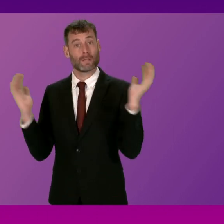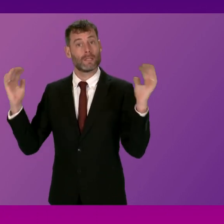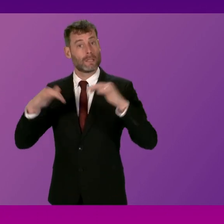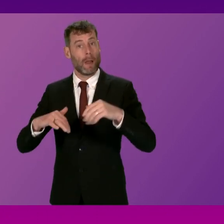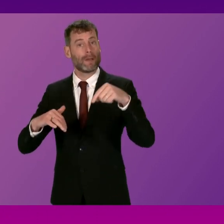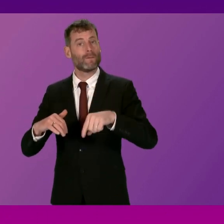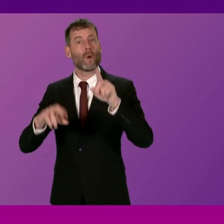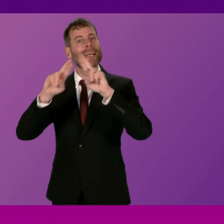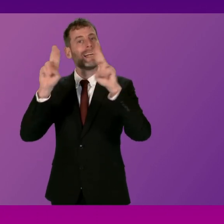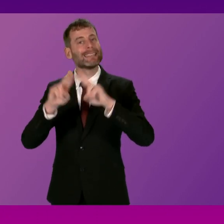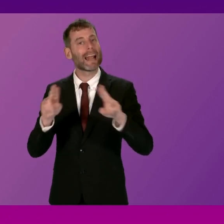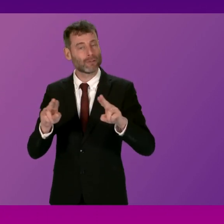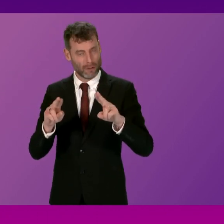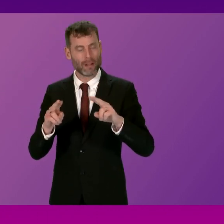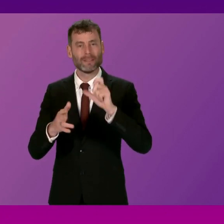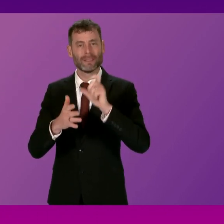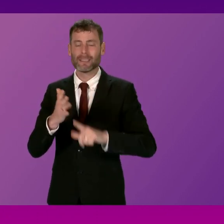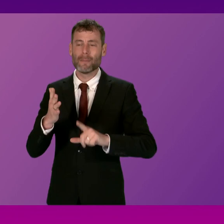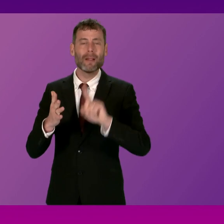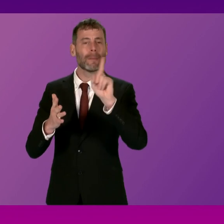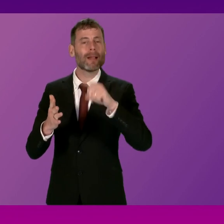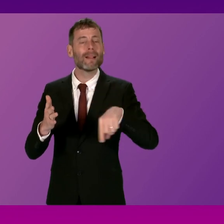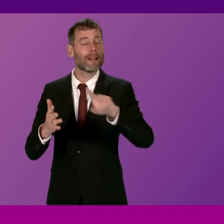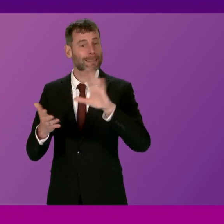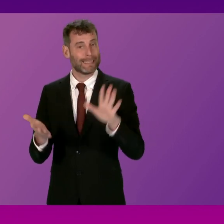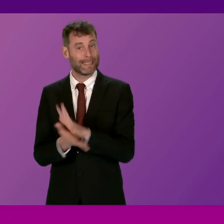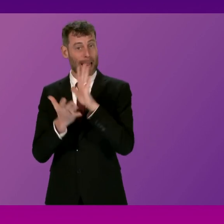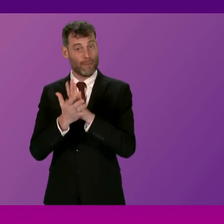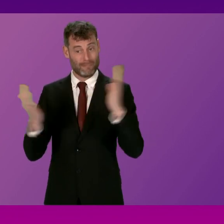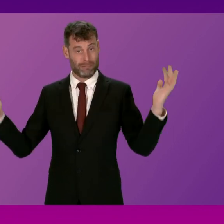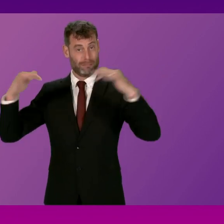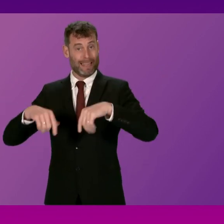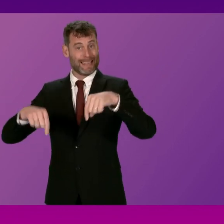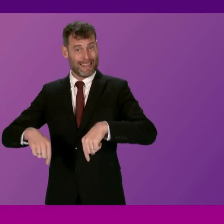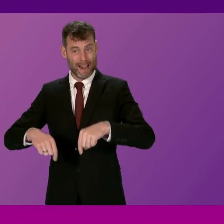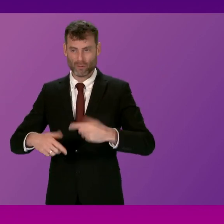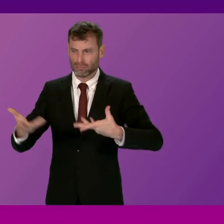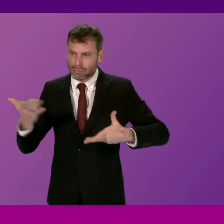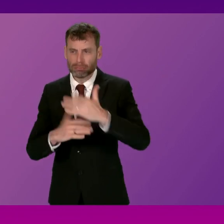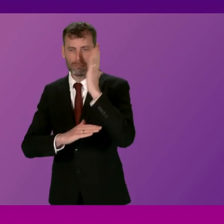of disabled people here in the chamber. It was an absolute privilege to look out over the benches and see them full to the brim